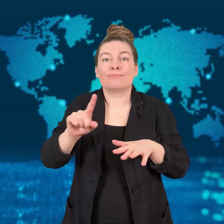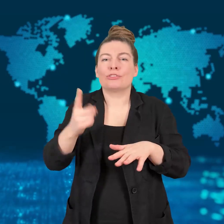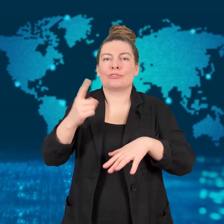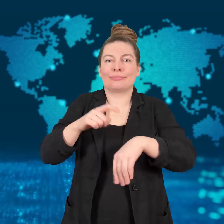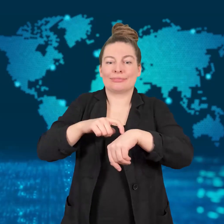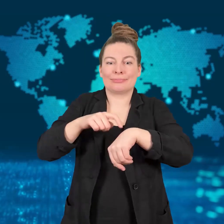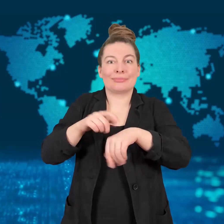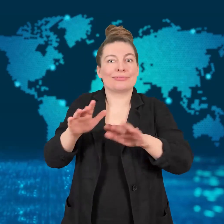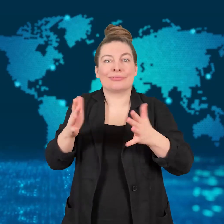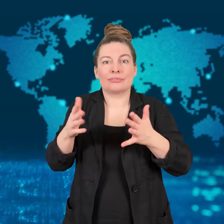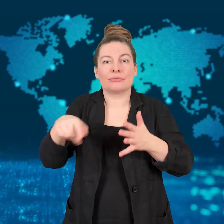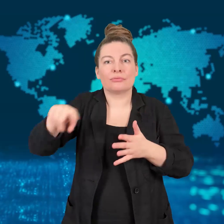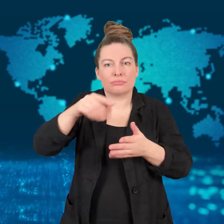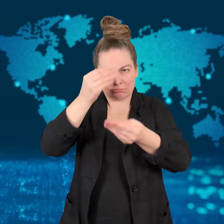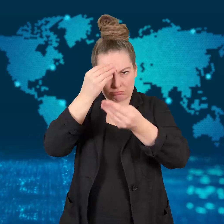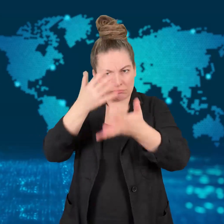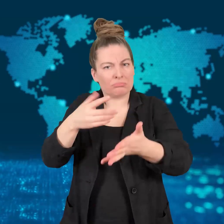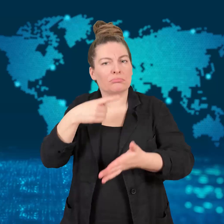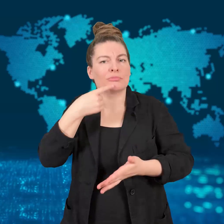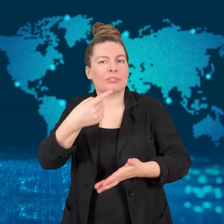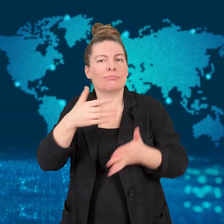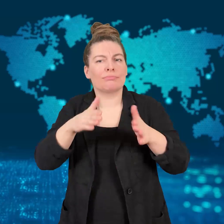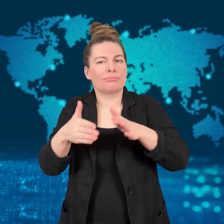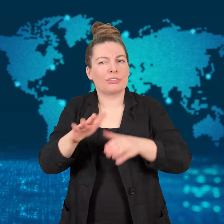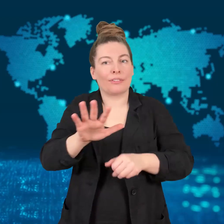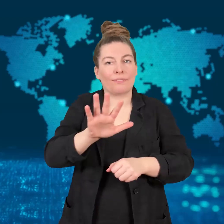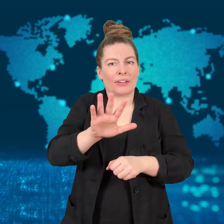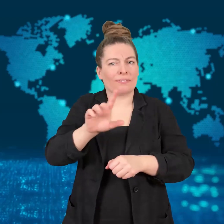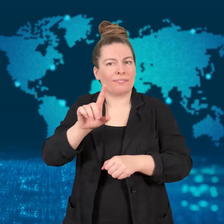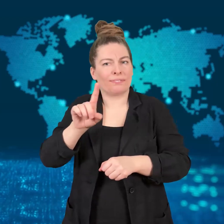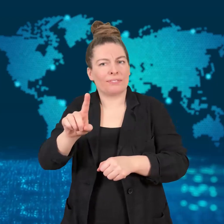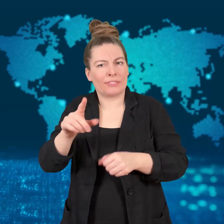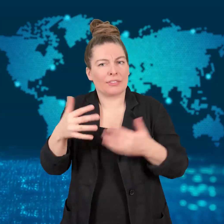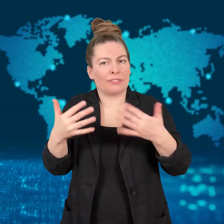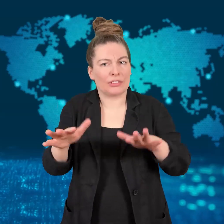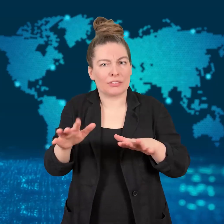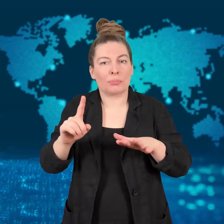At least 53 people were killed